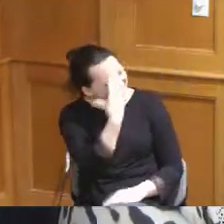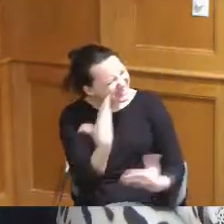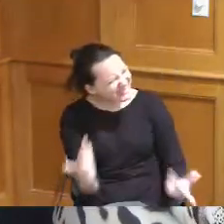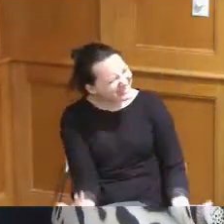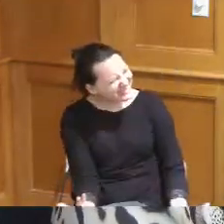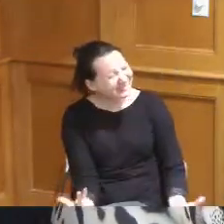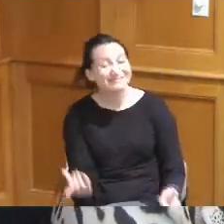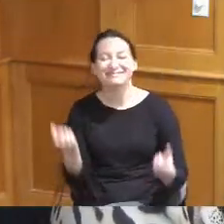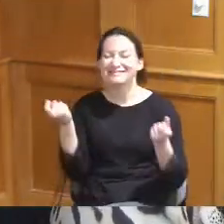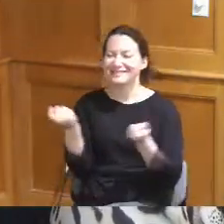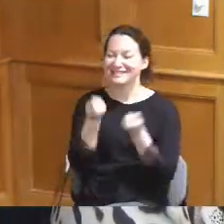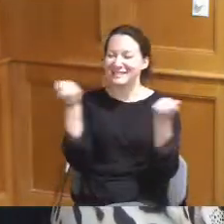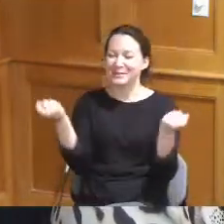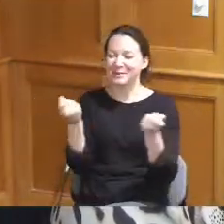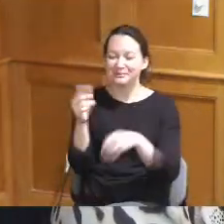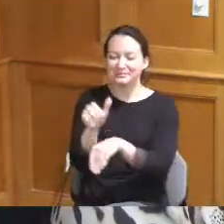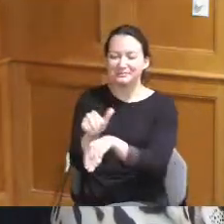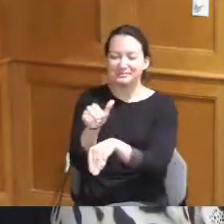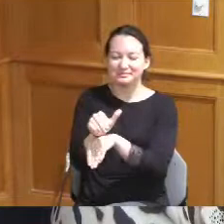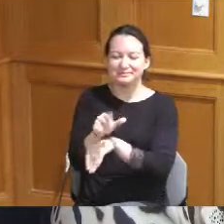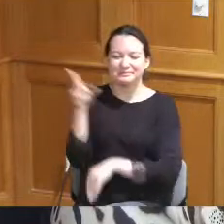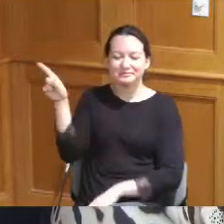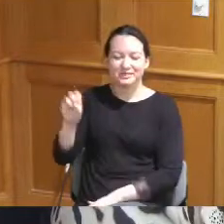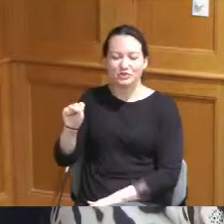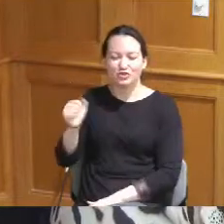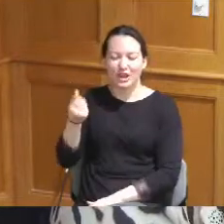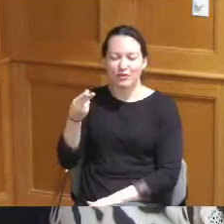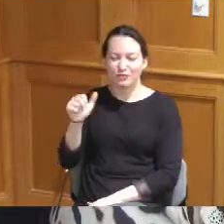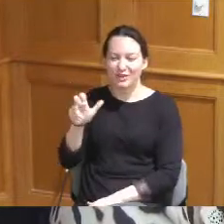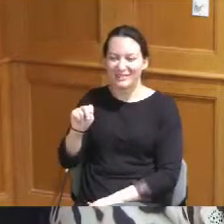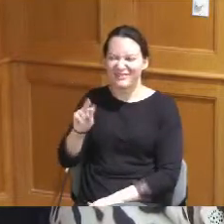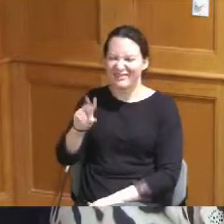we celebrate it during the evening meeting in Sharonville just a couple other things